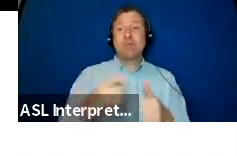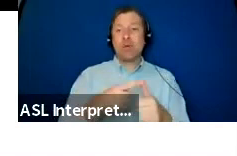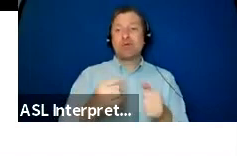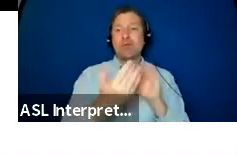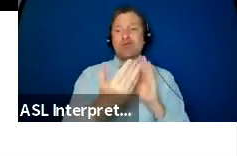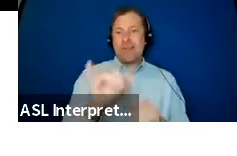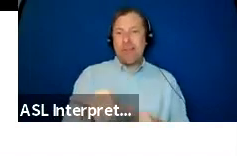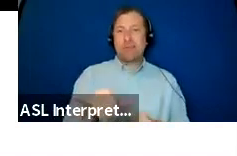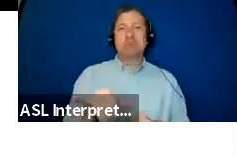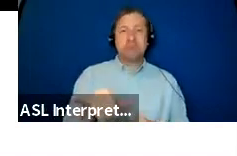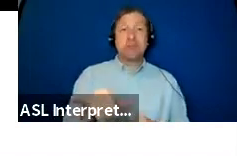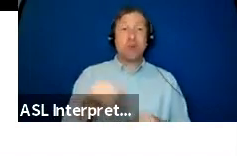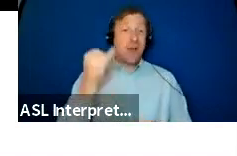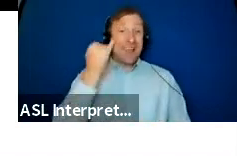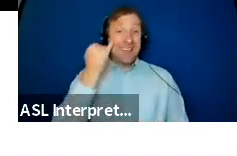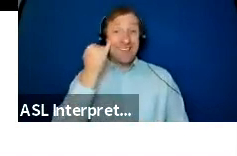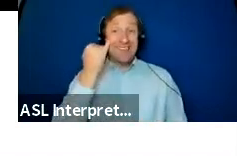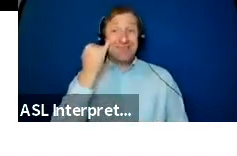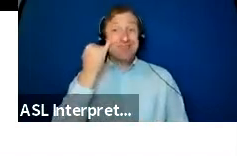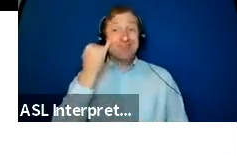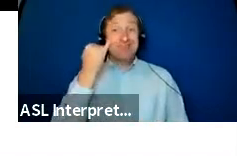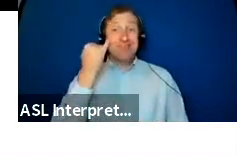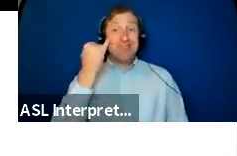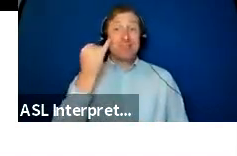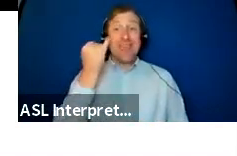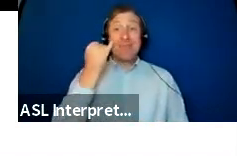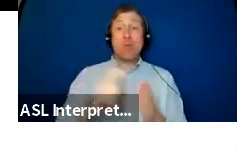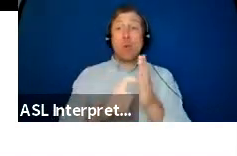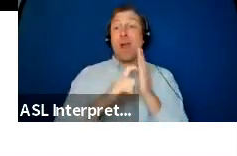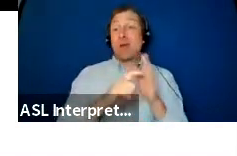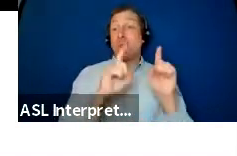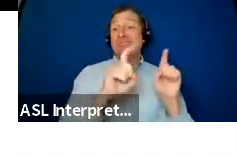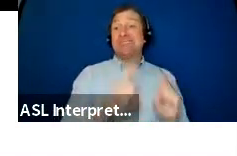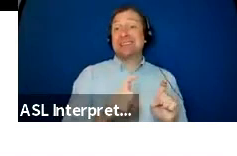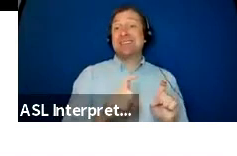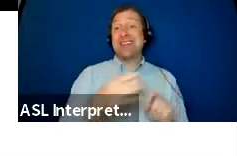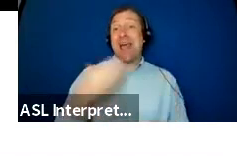So if there is a day when you were required to get tested outside your home, and you're not already doing